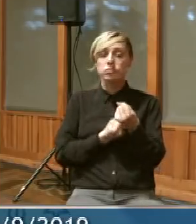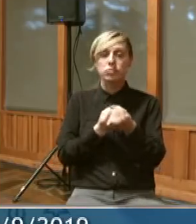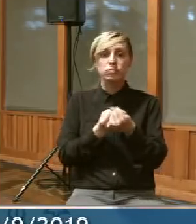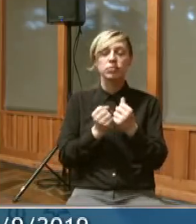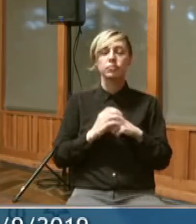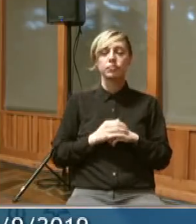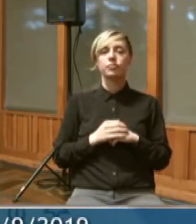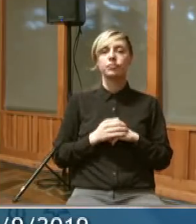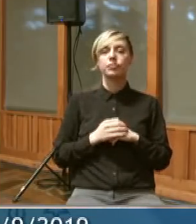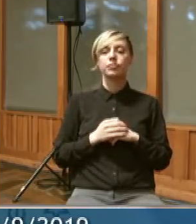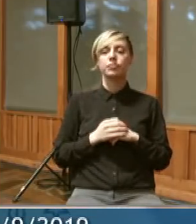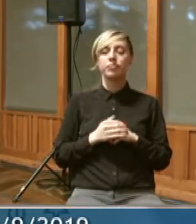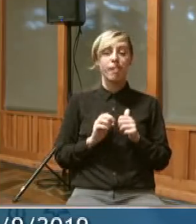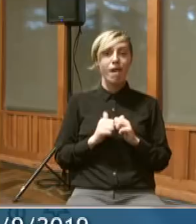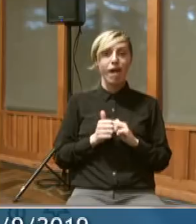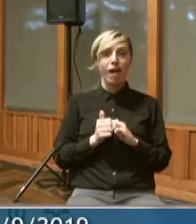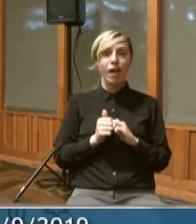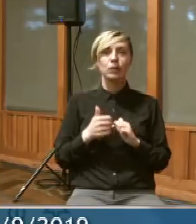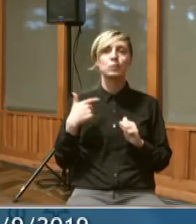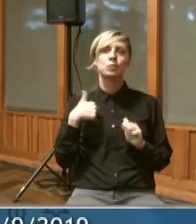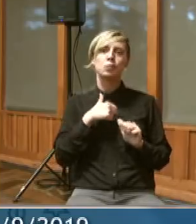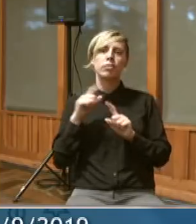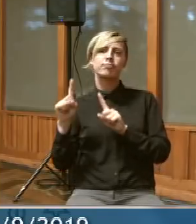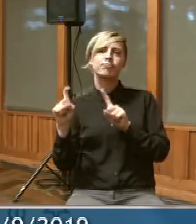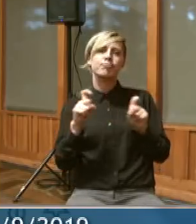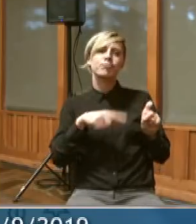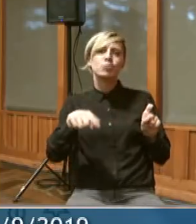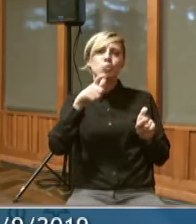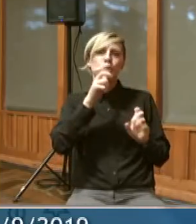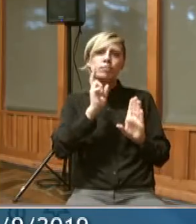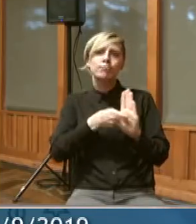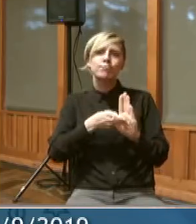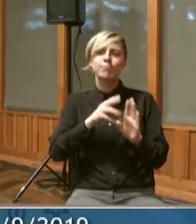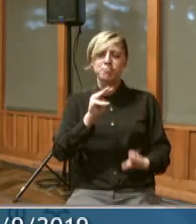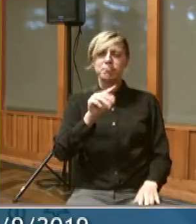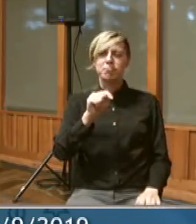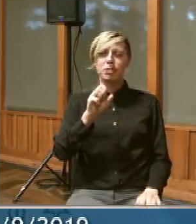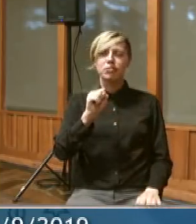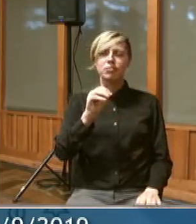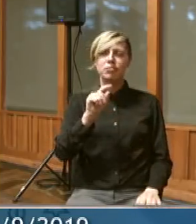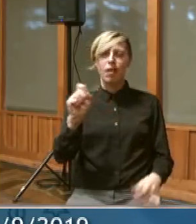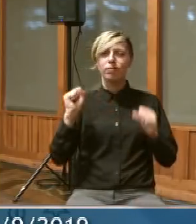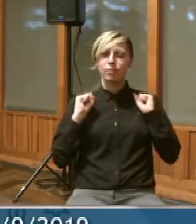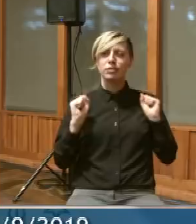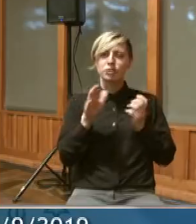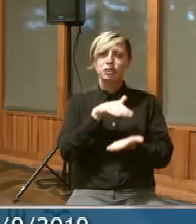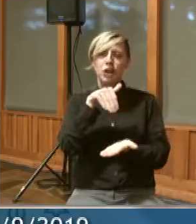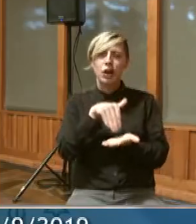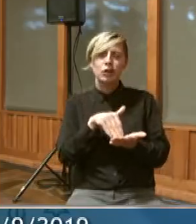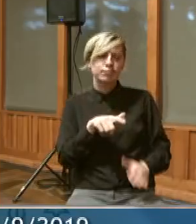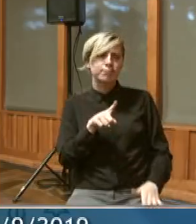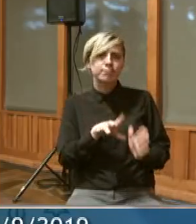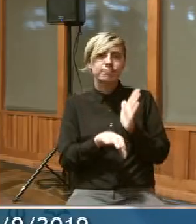PARKS AND RECREATION. WE ARE WILLING TO DO OUR SHARE AS WELL. WE TOOK A SURVEY OF MT. SCOTT